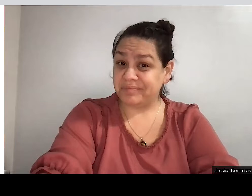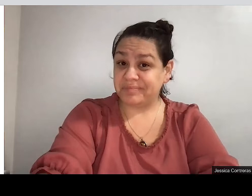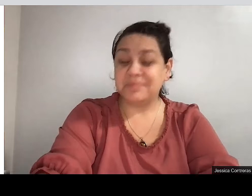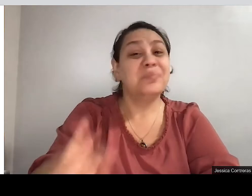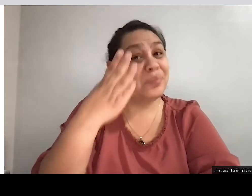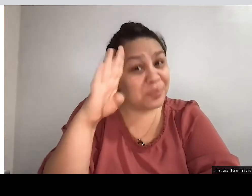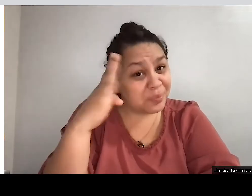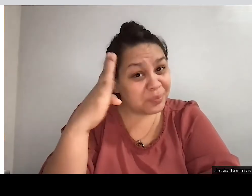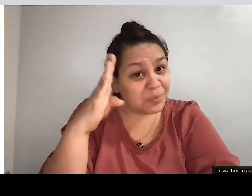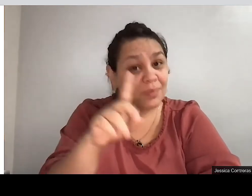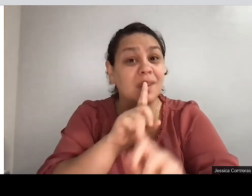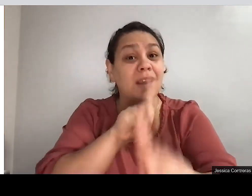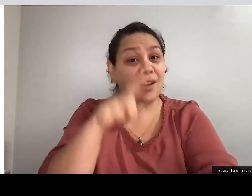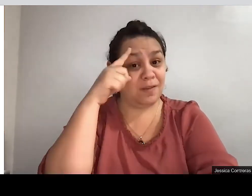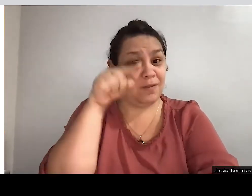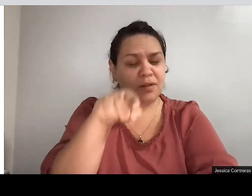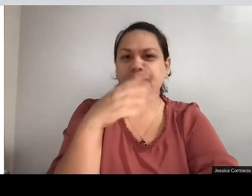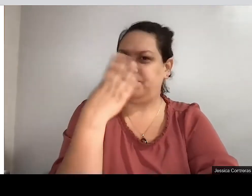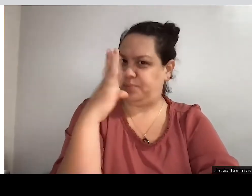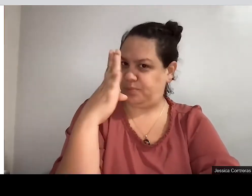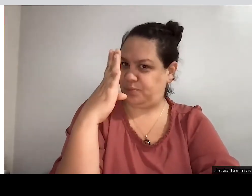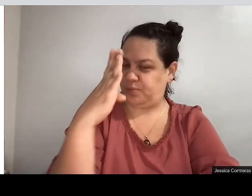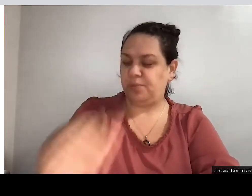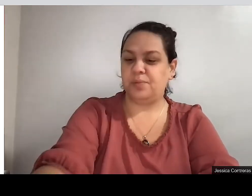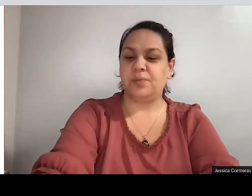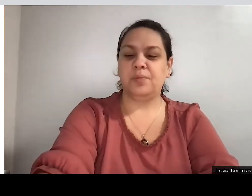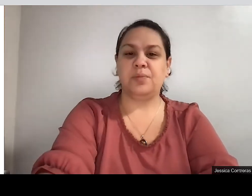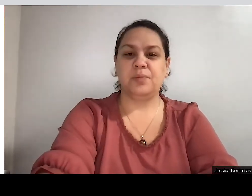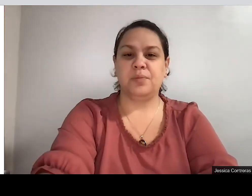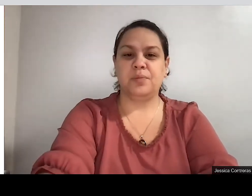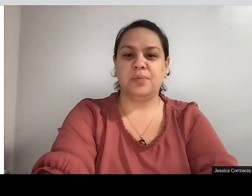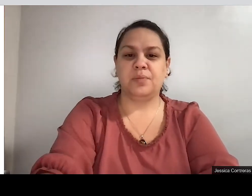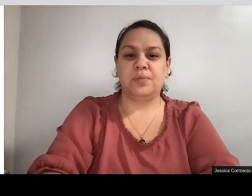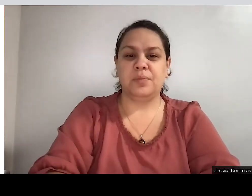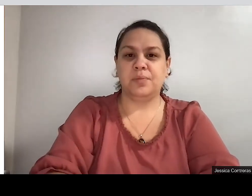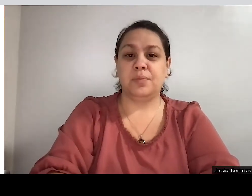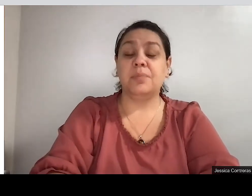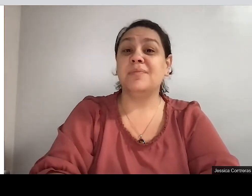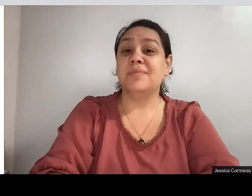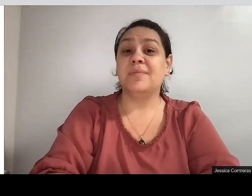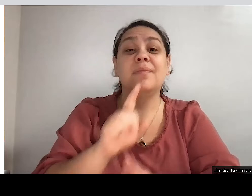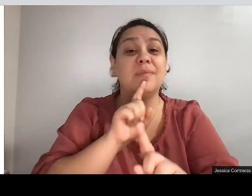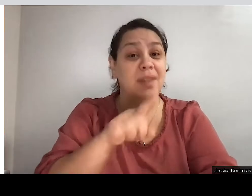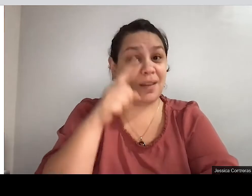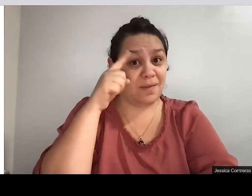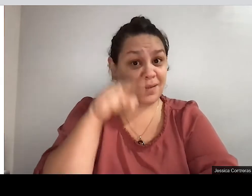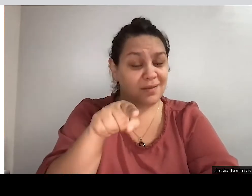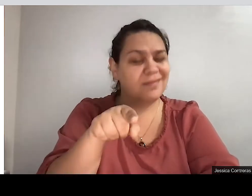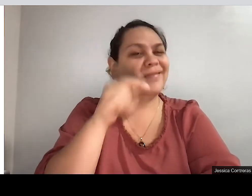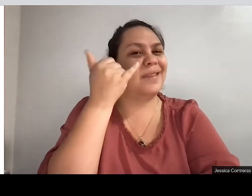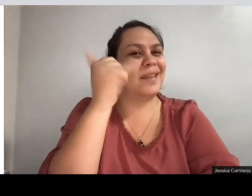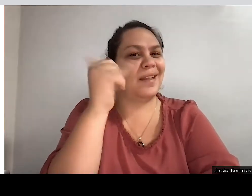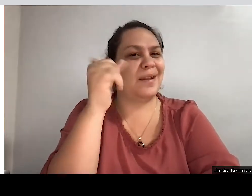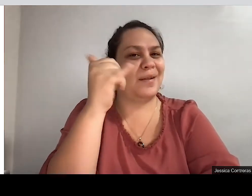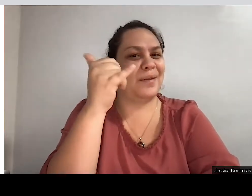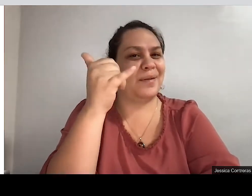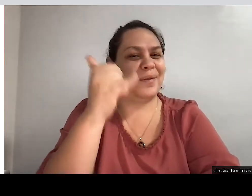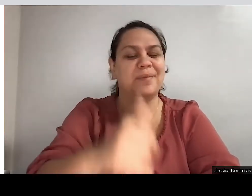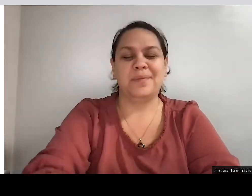Here’s the first. The color is blue and the answer, of course, is blue. Here’s another example, where the answer is yellow.